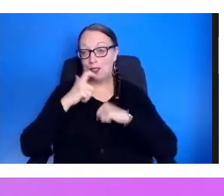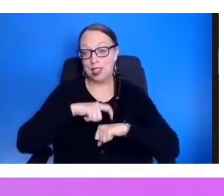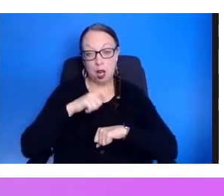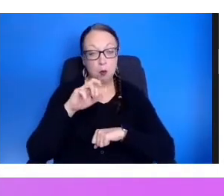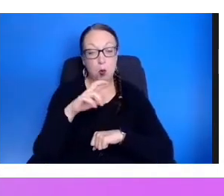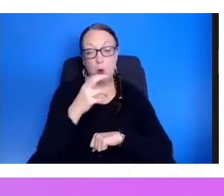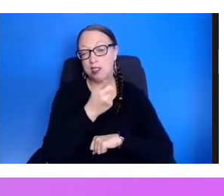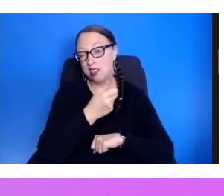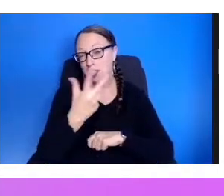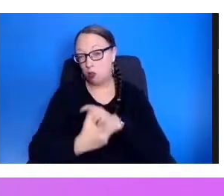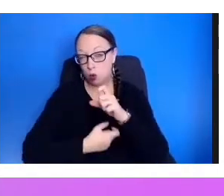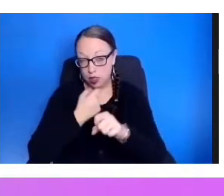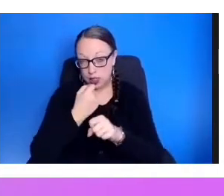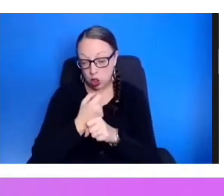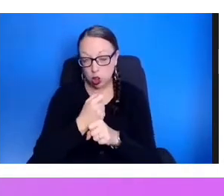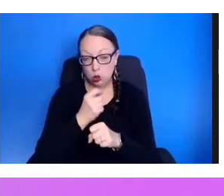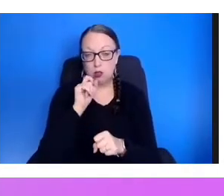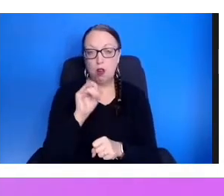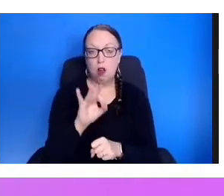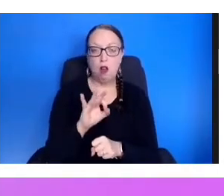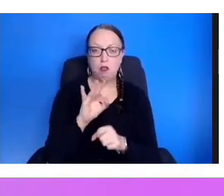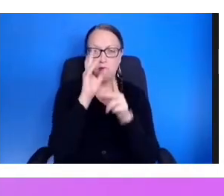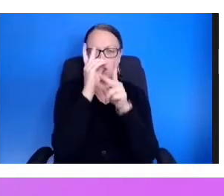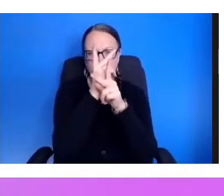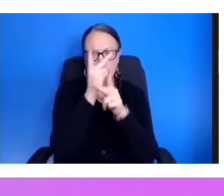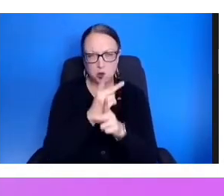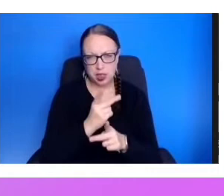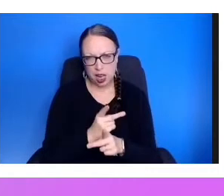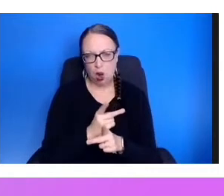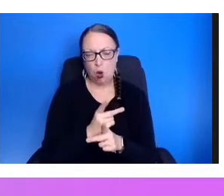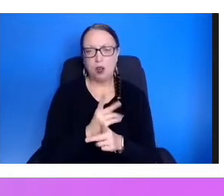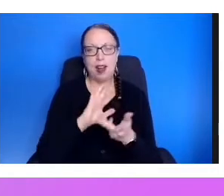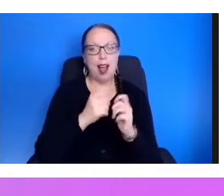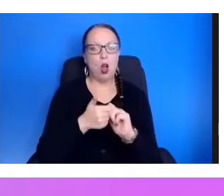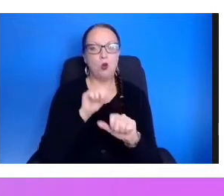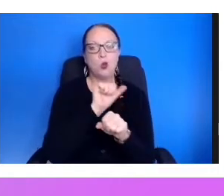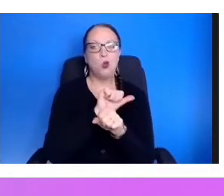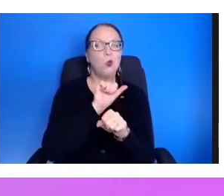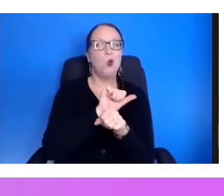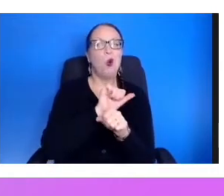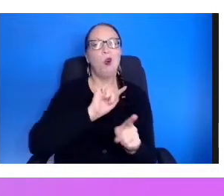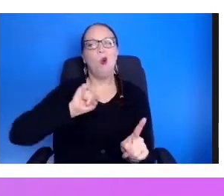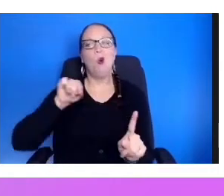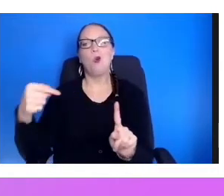of figuring workarounds out based on their needs.